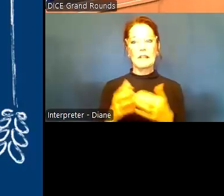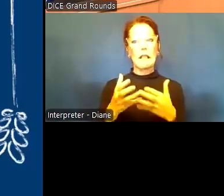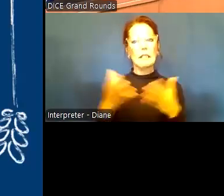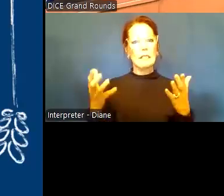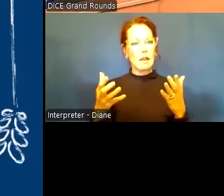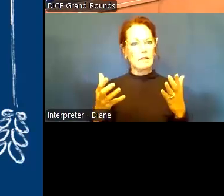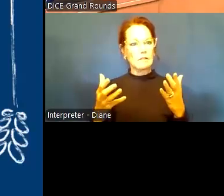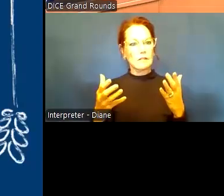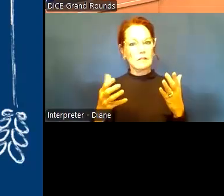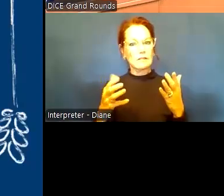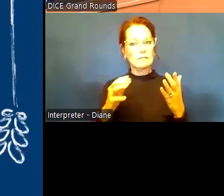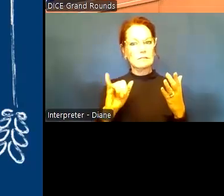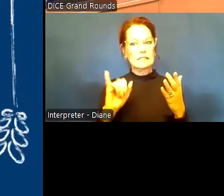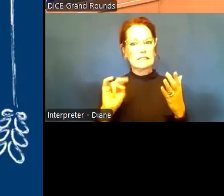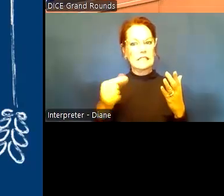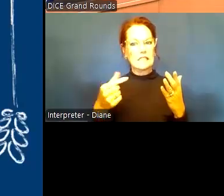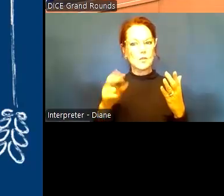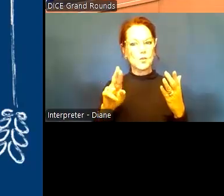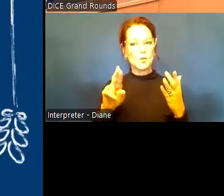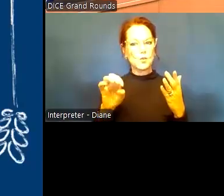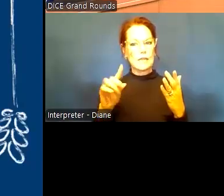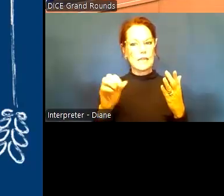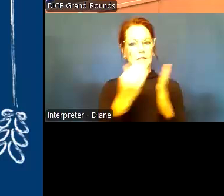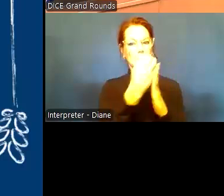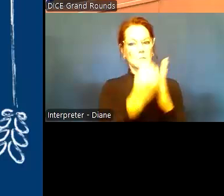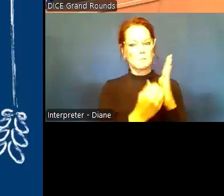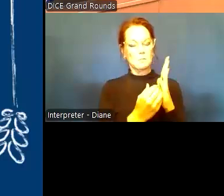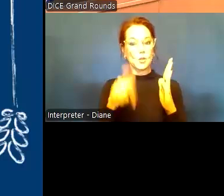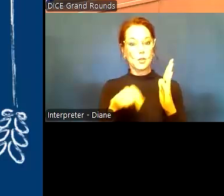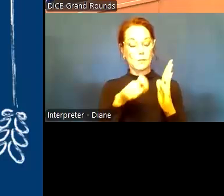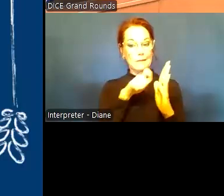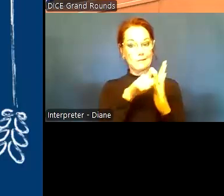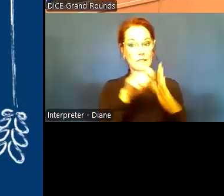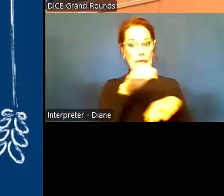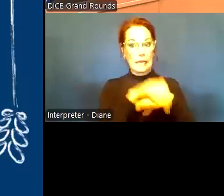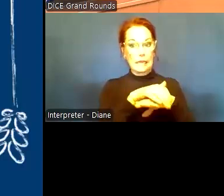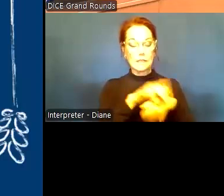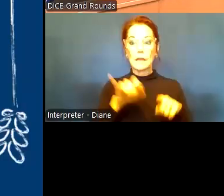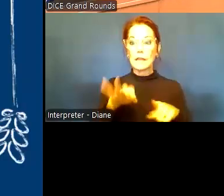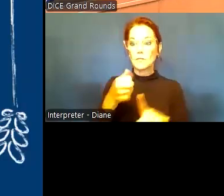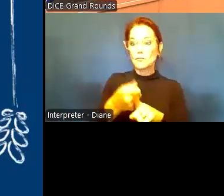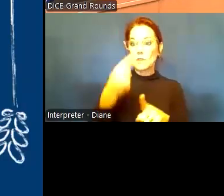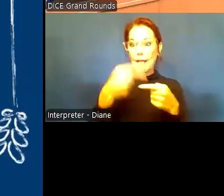in English but just uh takes some note of if you have allergies and I'll pass it over to